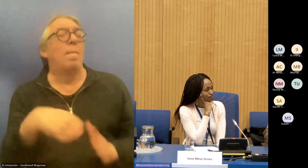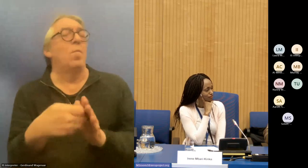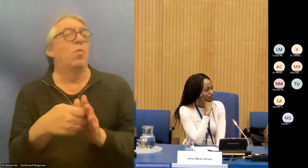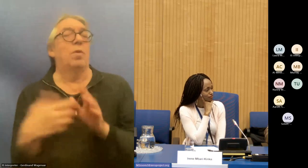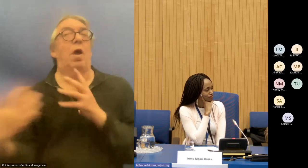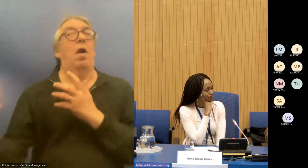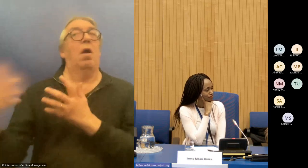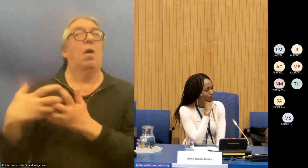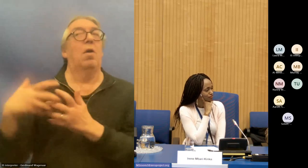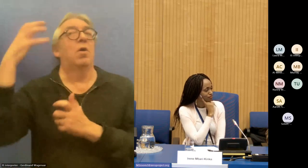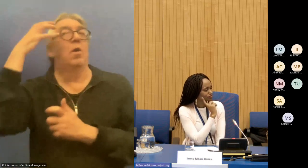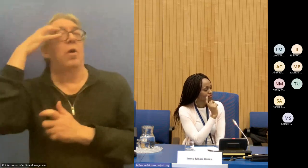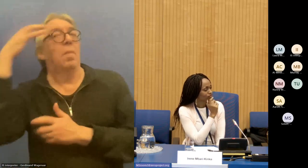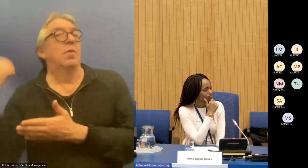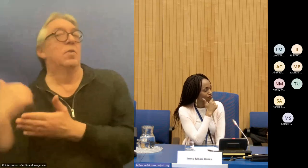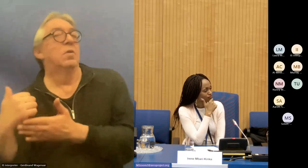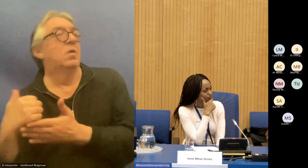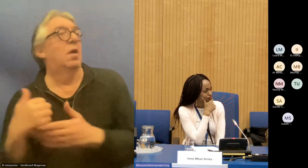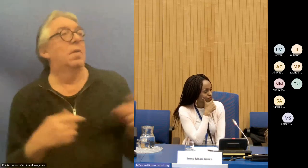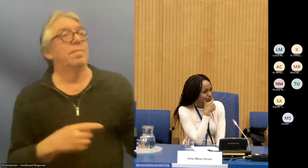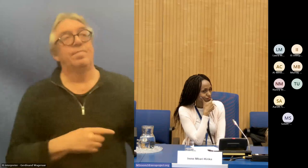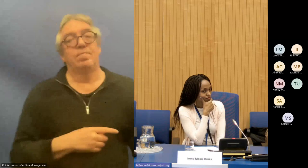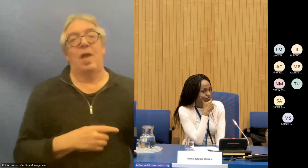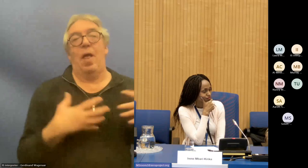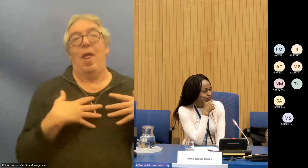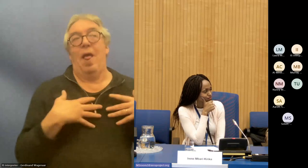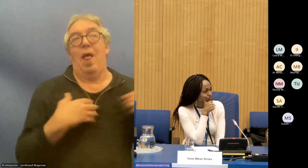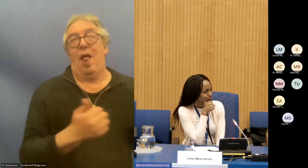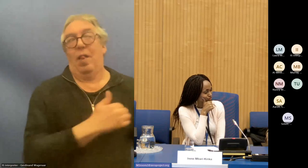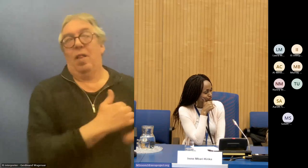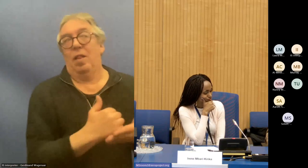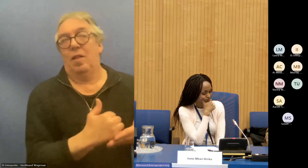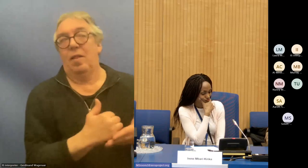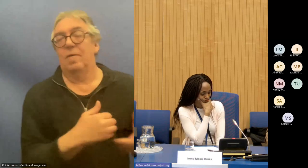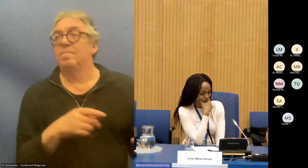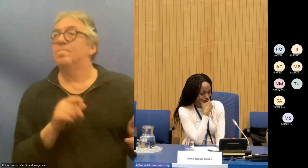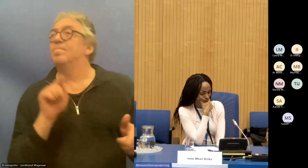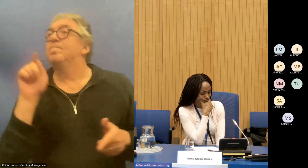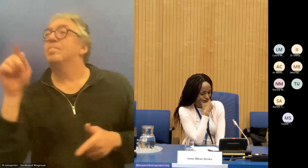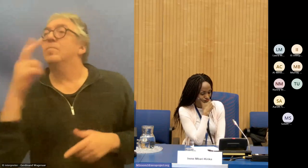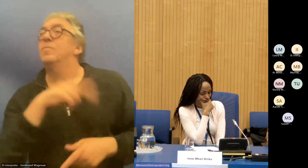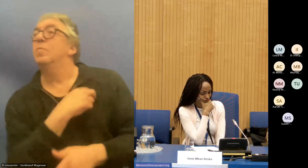of assistive devices, to getting health scans and screening and so on. That was definitely,